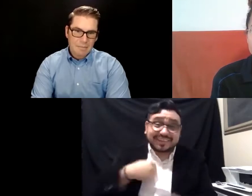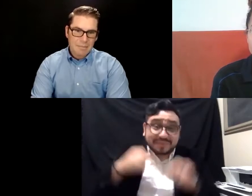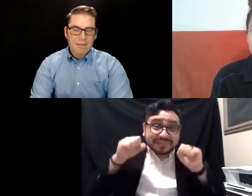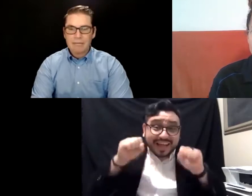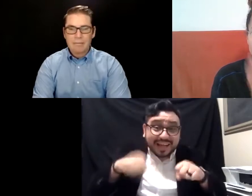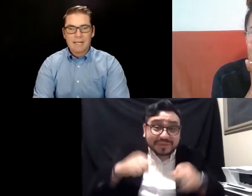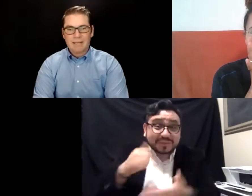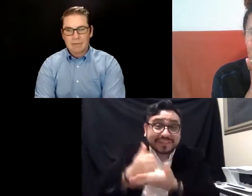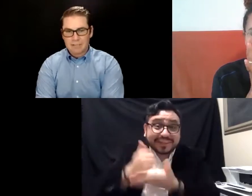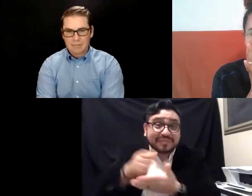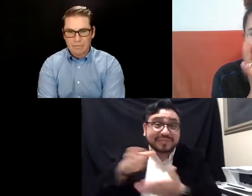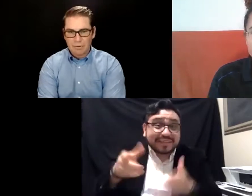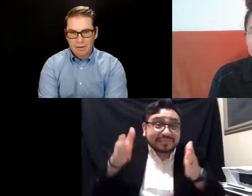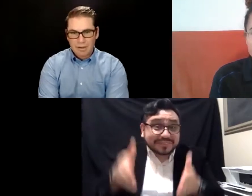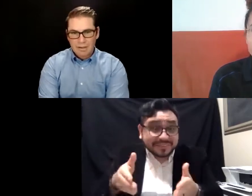And maybe they haven't met a deaf person before.